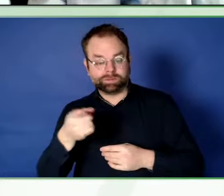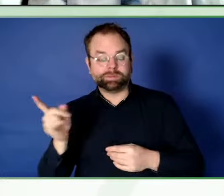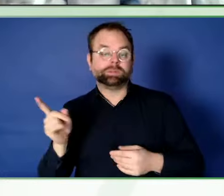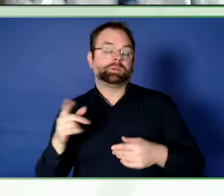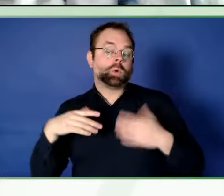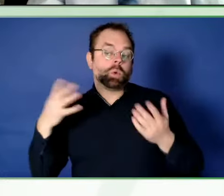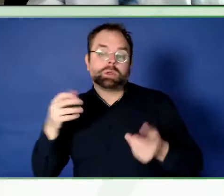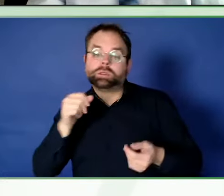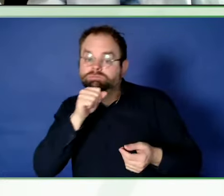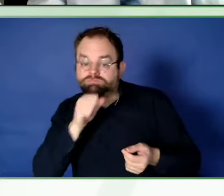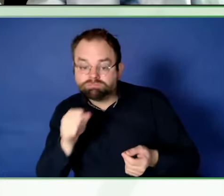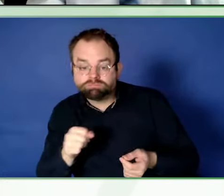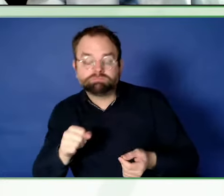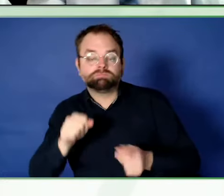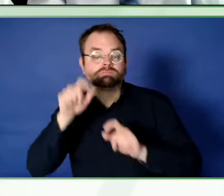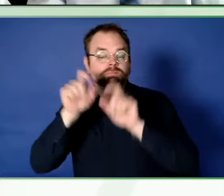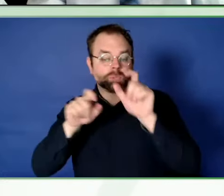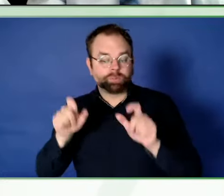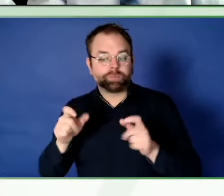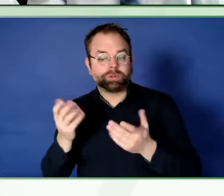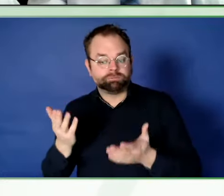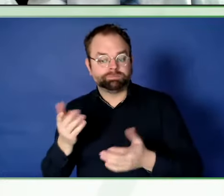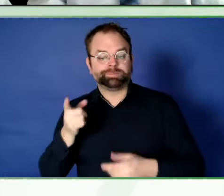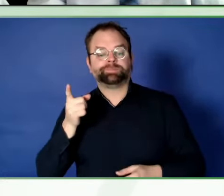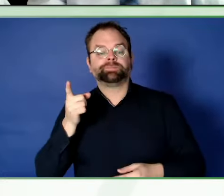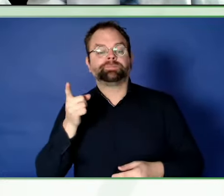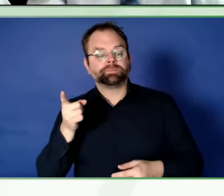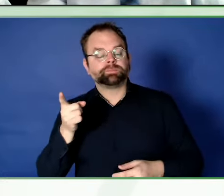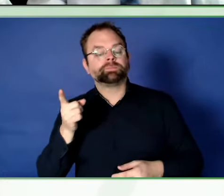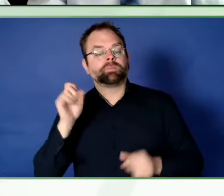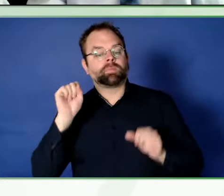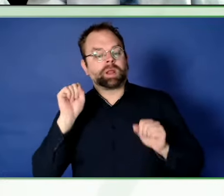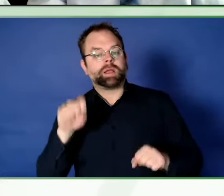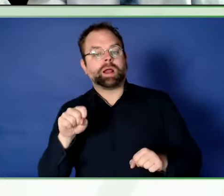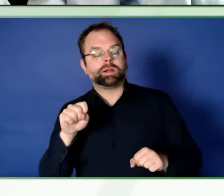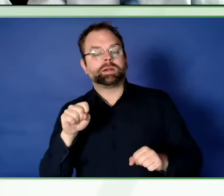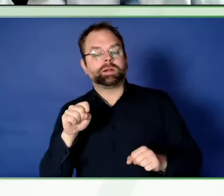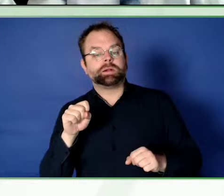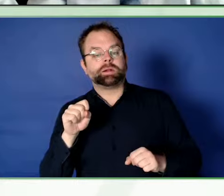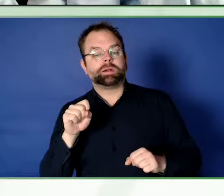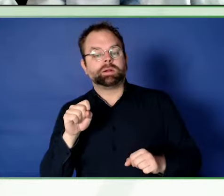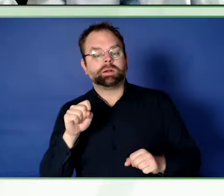their travel more confidently.